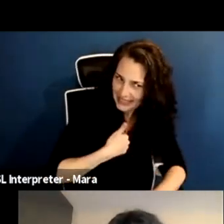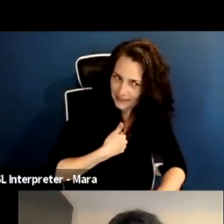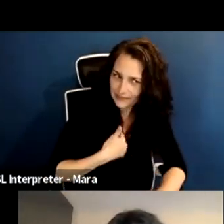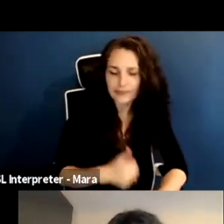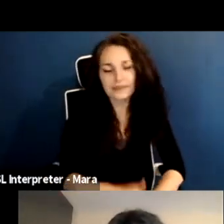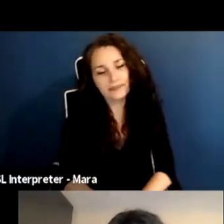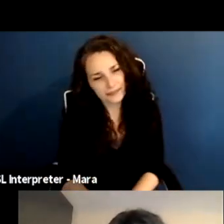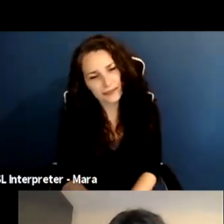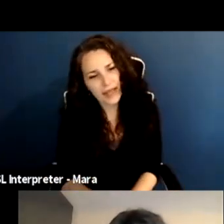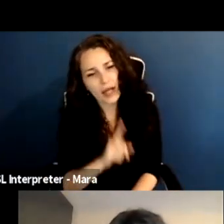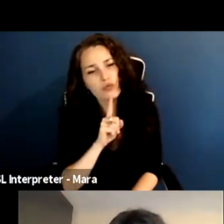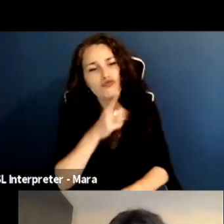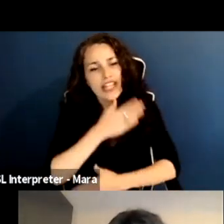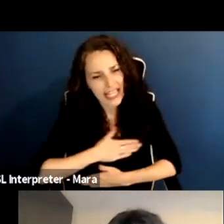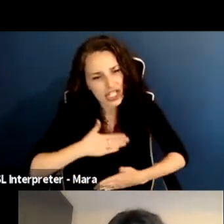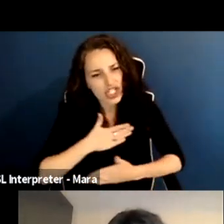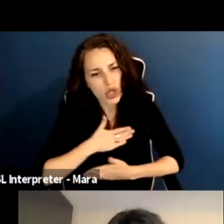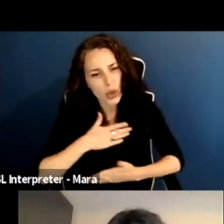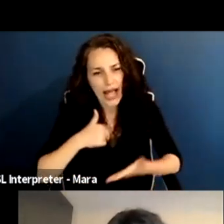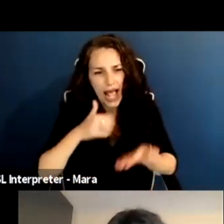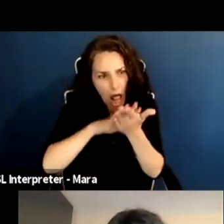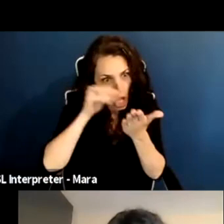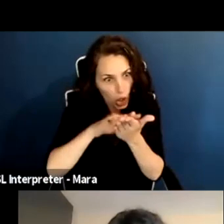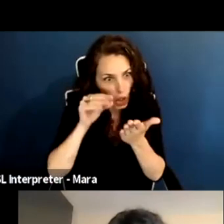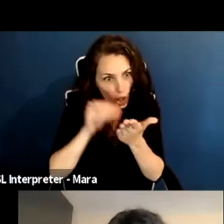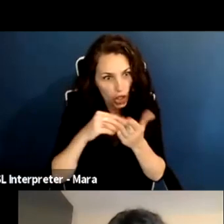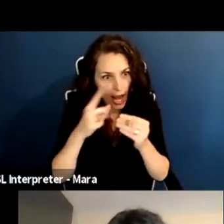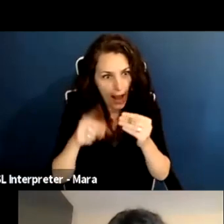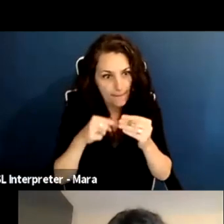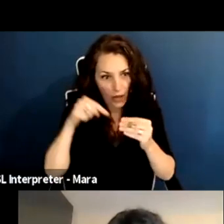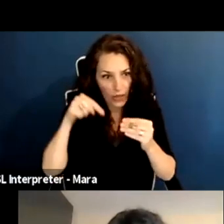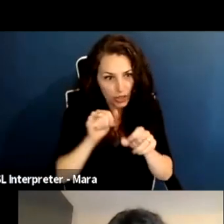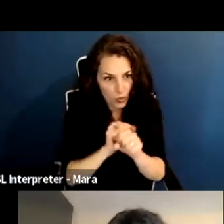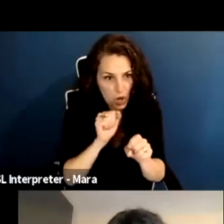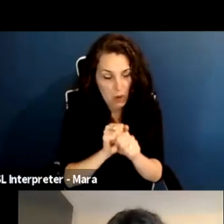I really enjoyed learning about this work and contributing,